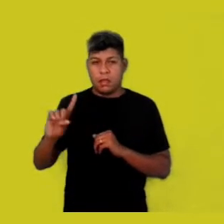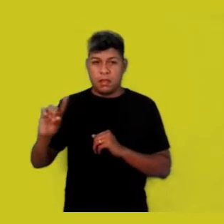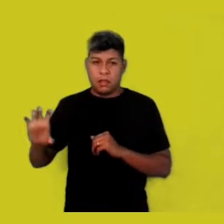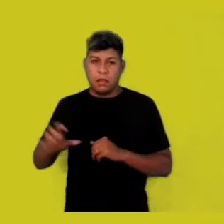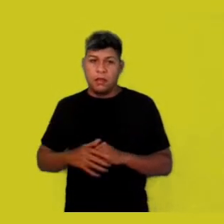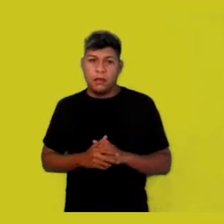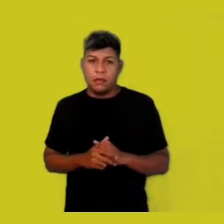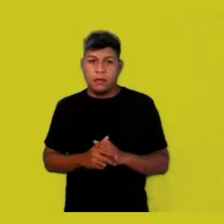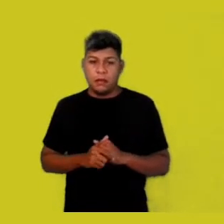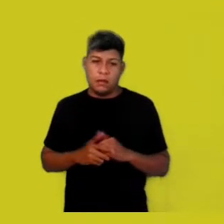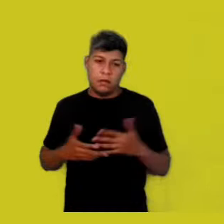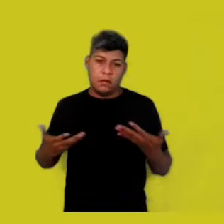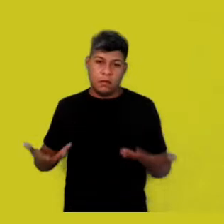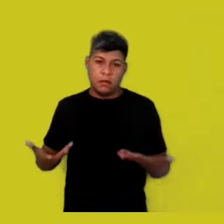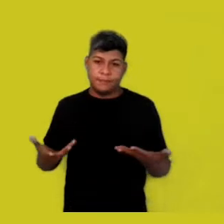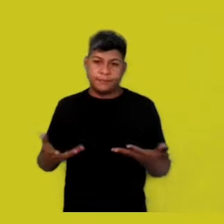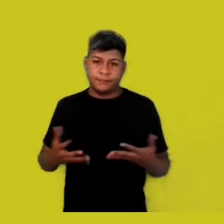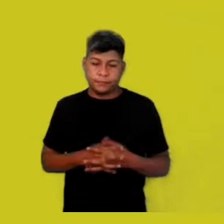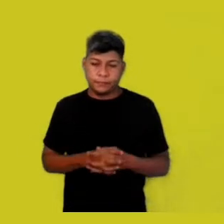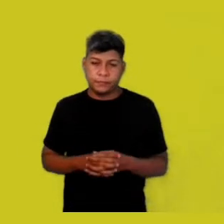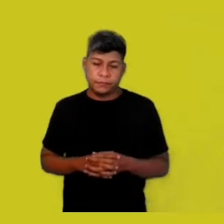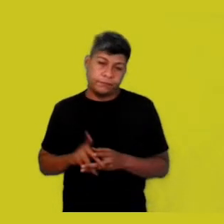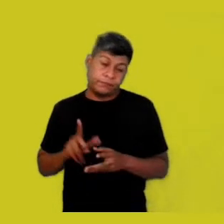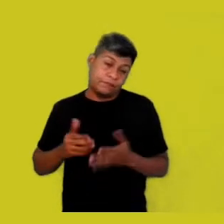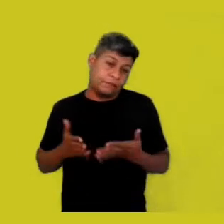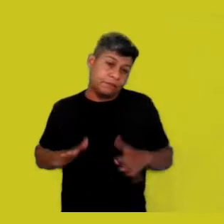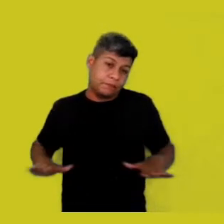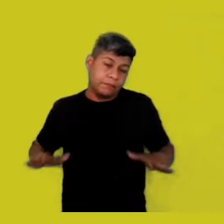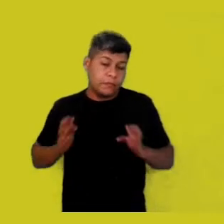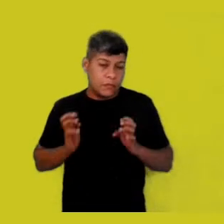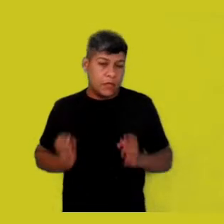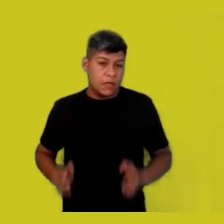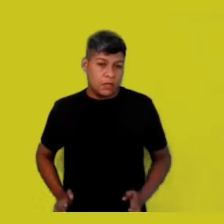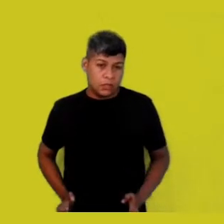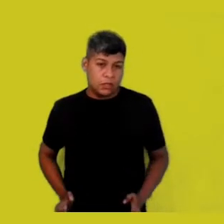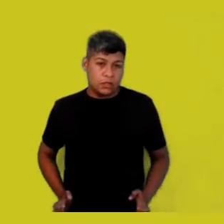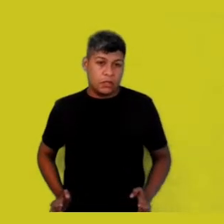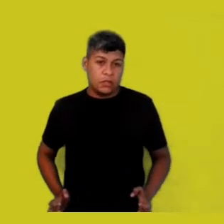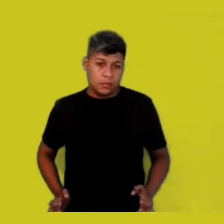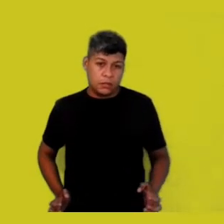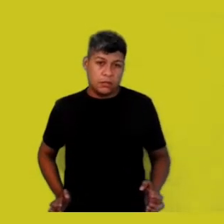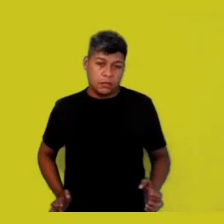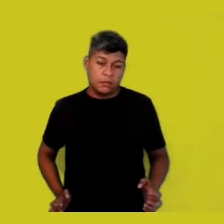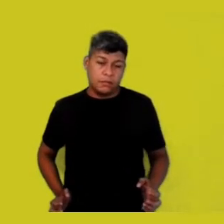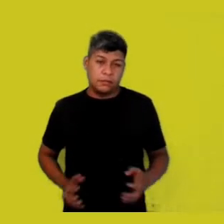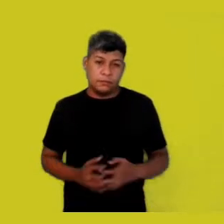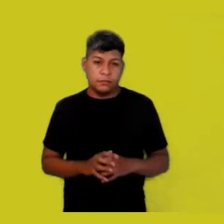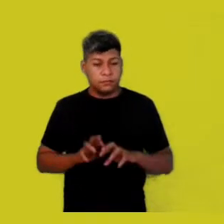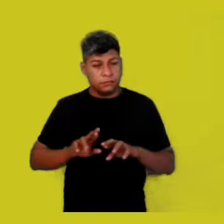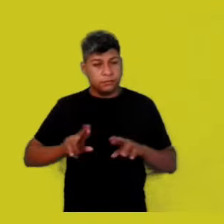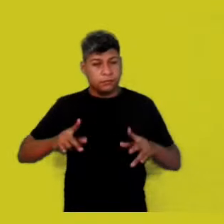So, that’s it. It’s a playful ethics, without a doubt.